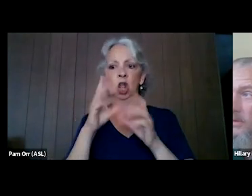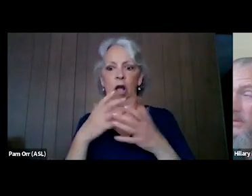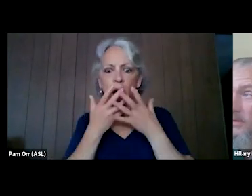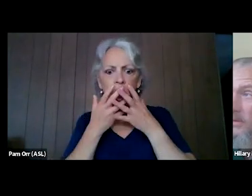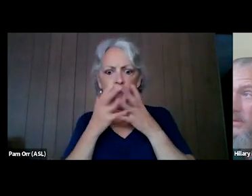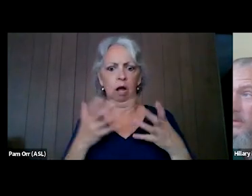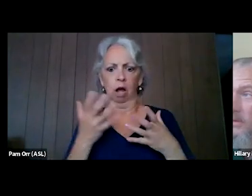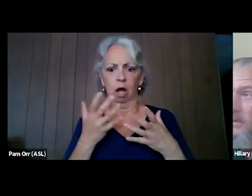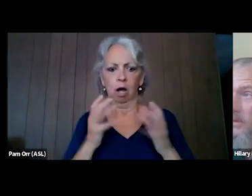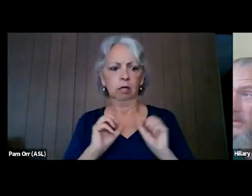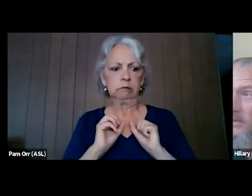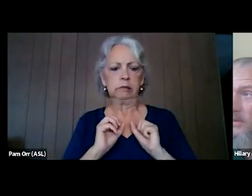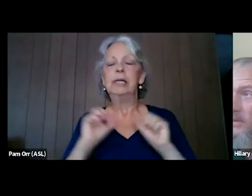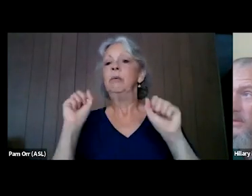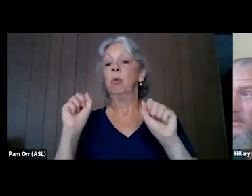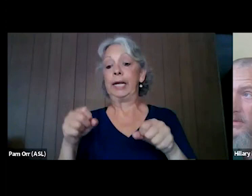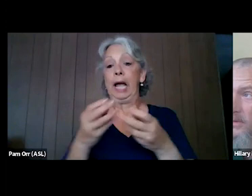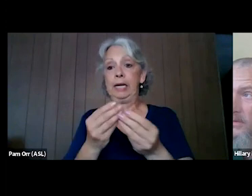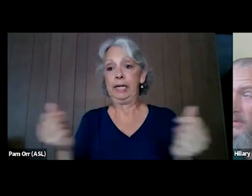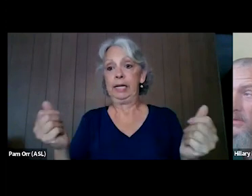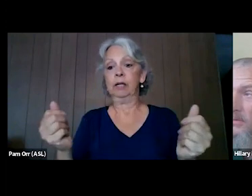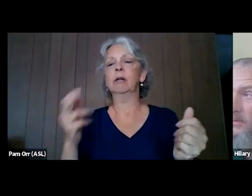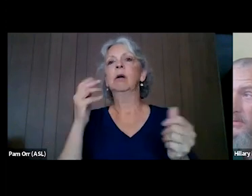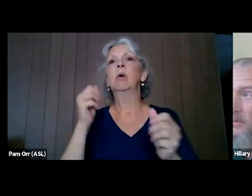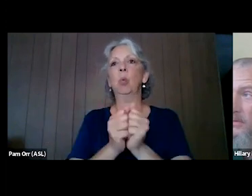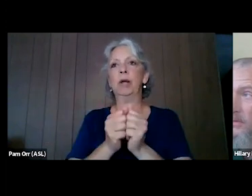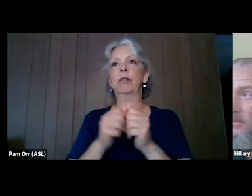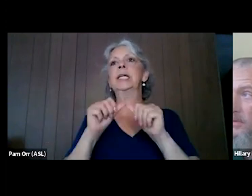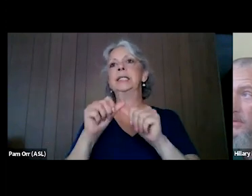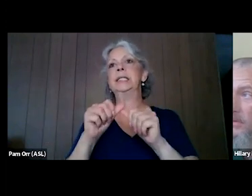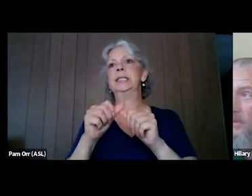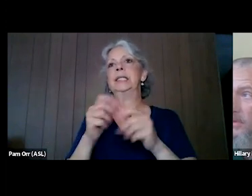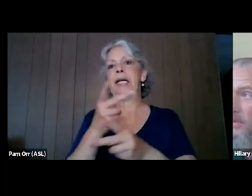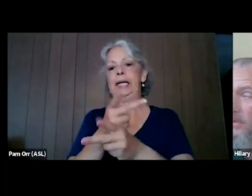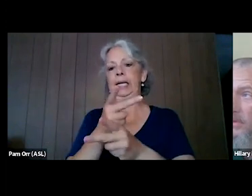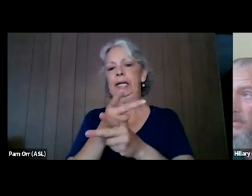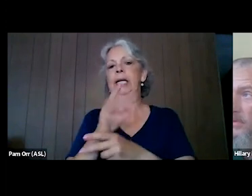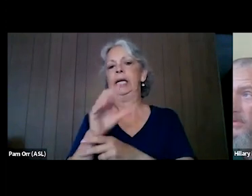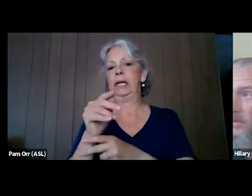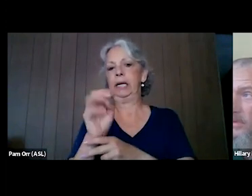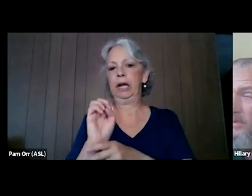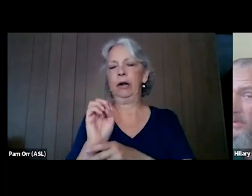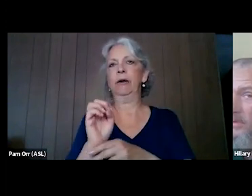but these wounds can be healed with consistent wound care, and wounds can heal regardless of whether people continue to use or not.